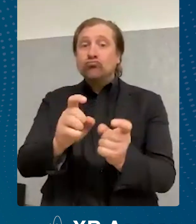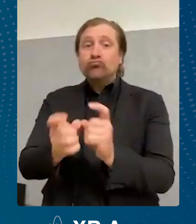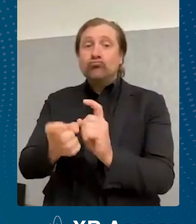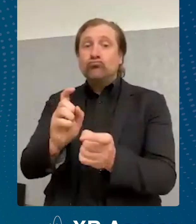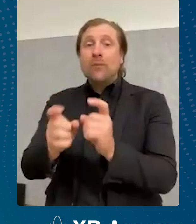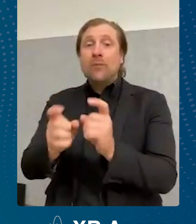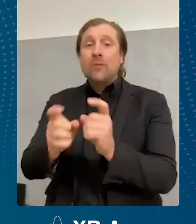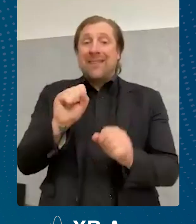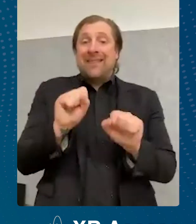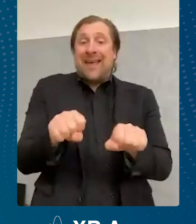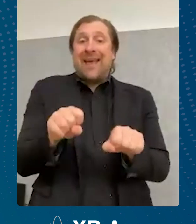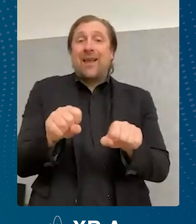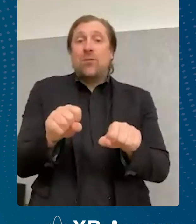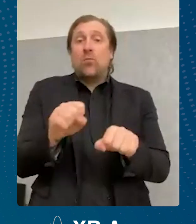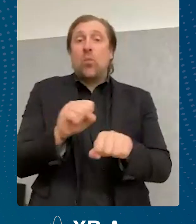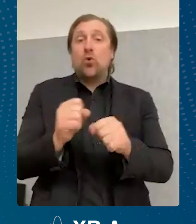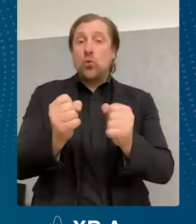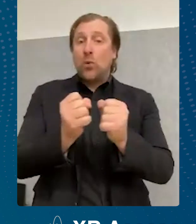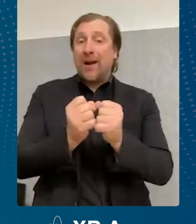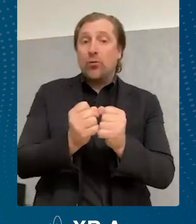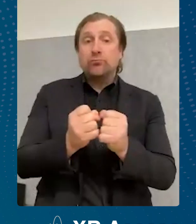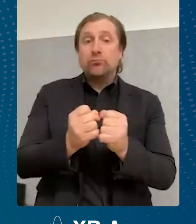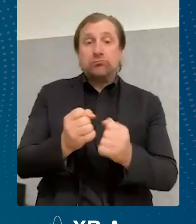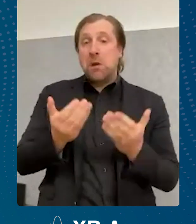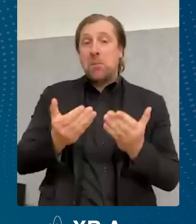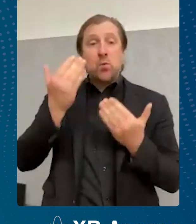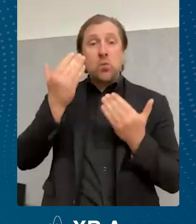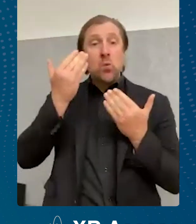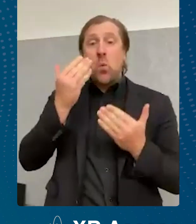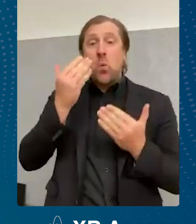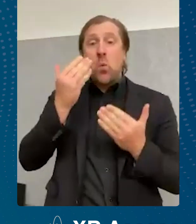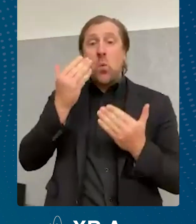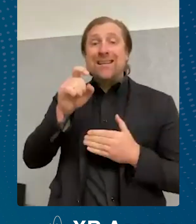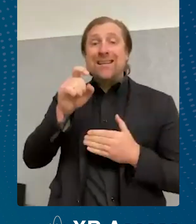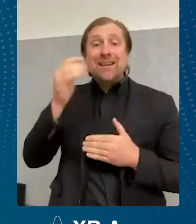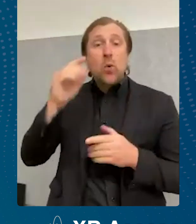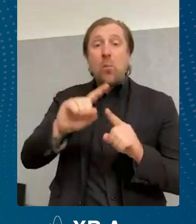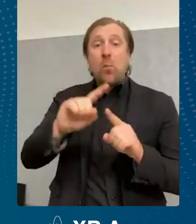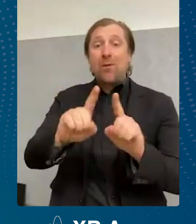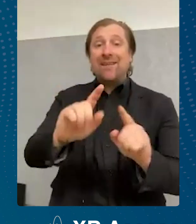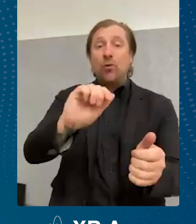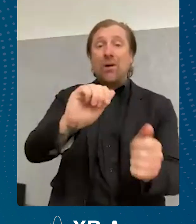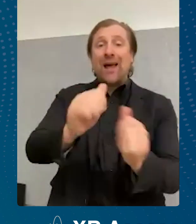And ideally, you don't even have to know about the adaptations that other people are using.